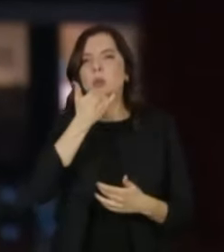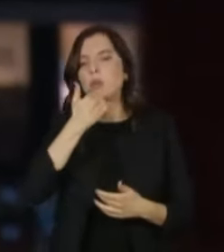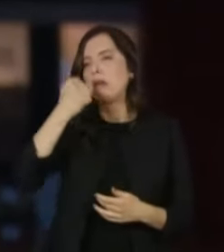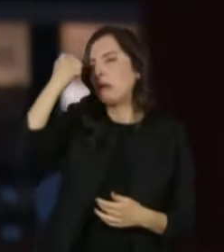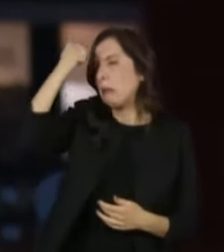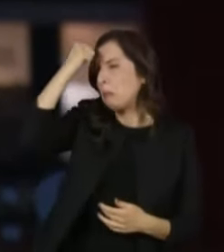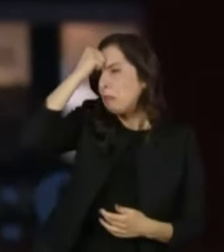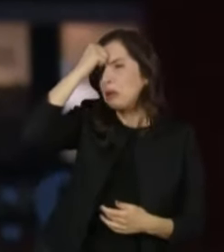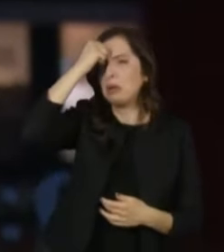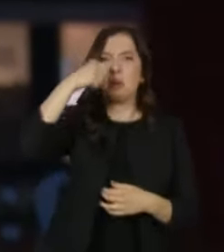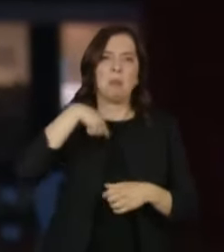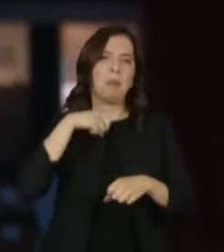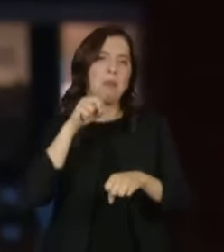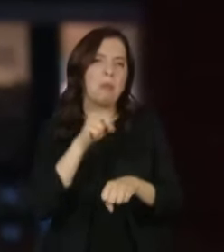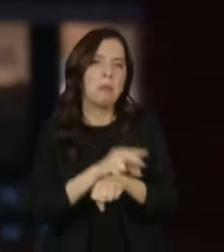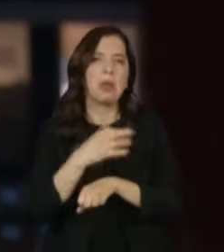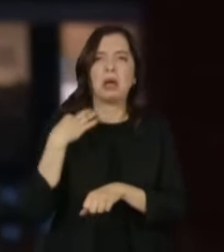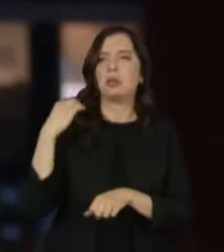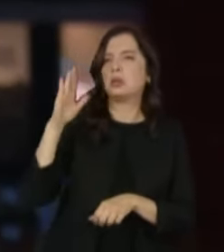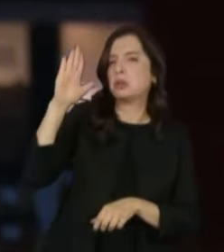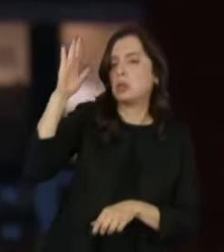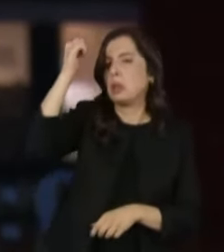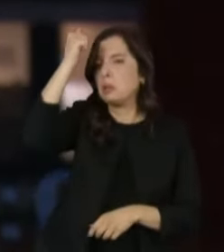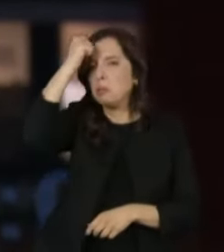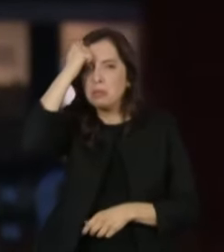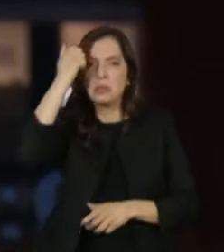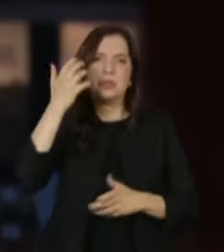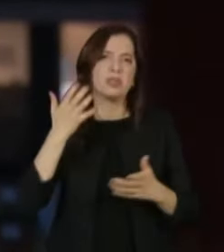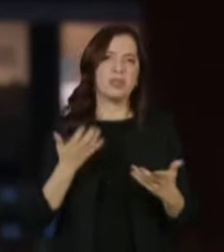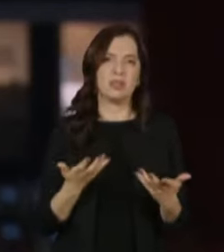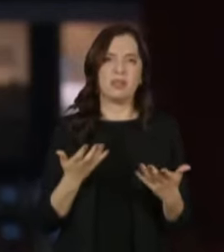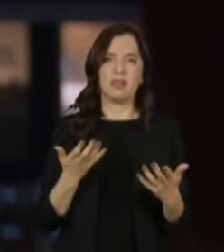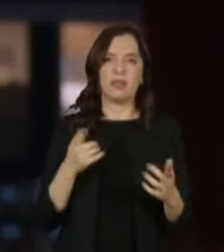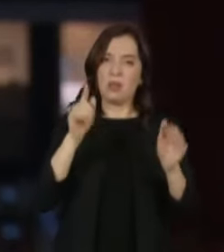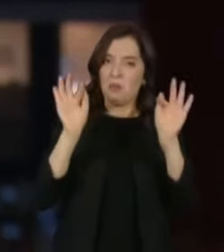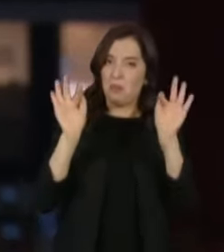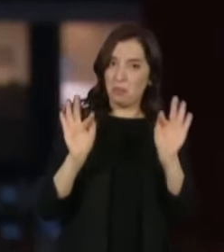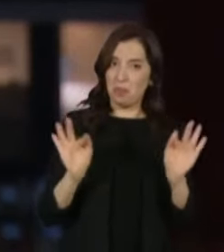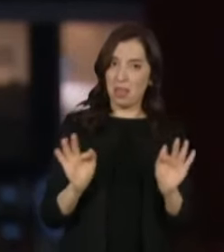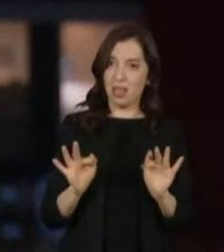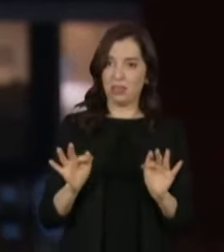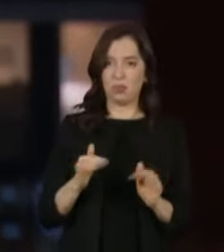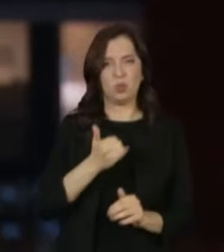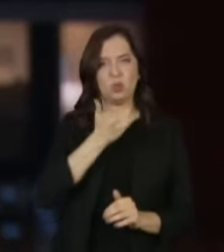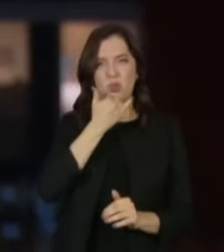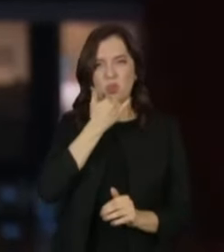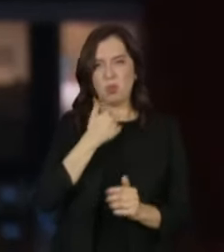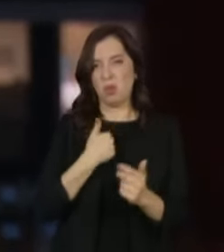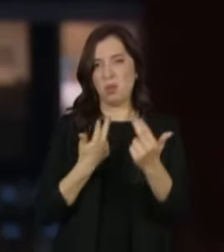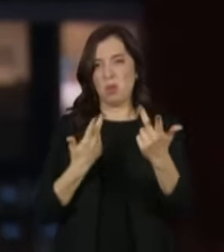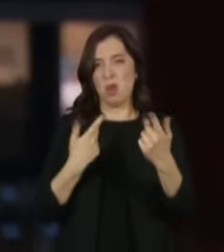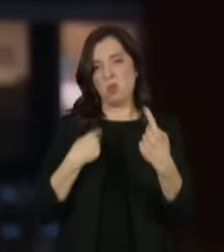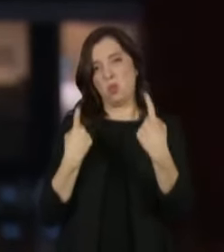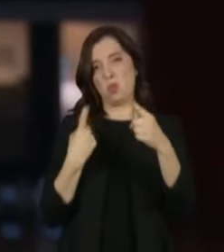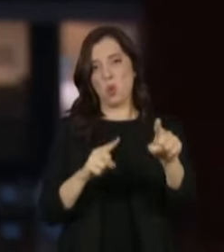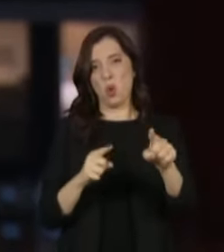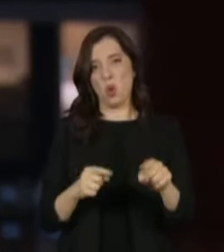For being the only one outside of politics and I had to come in here to get this communist consortium out of Brazil of which you are a part we want to know